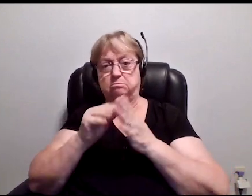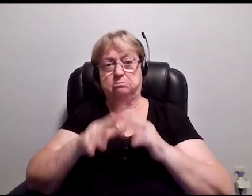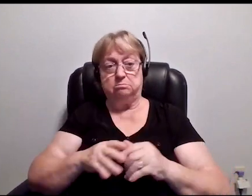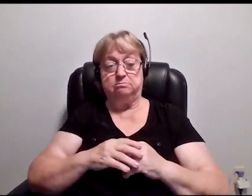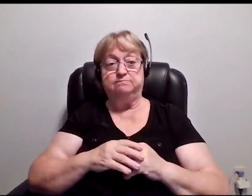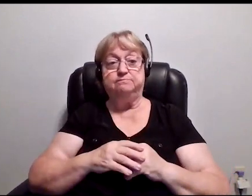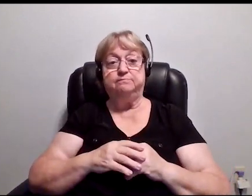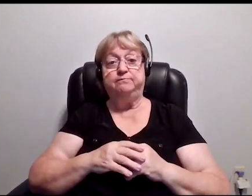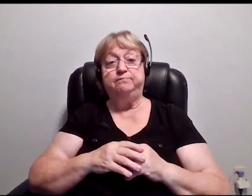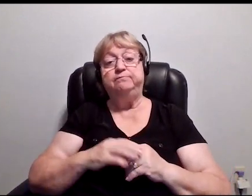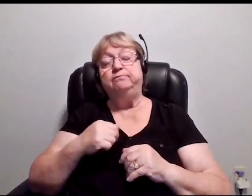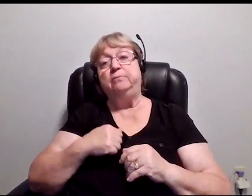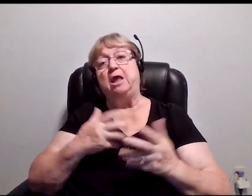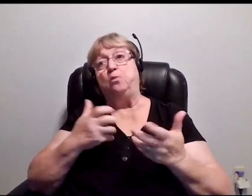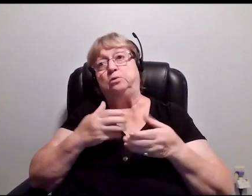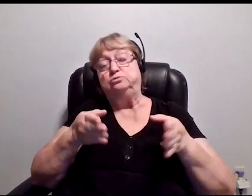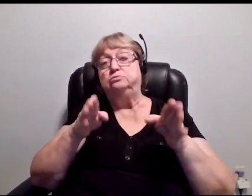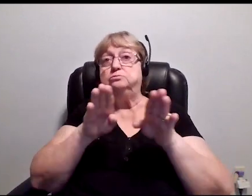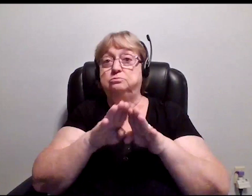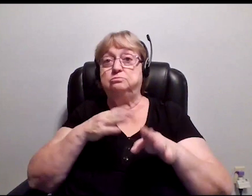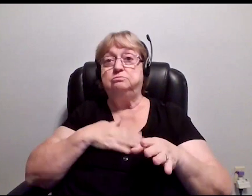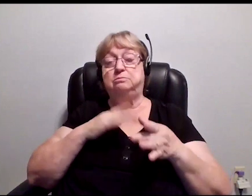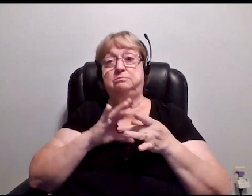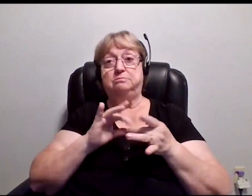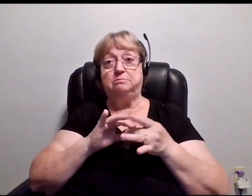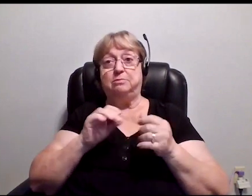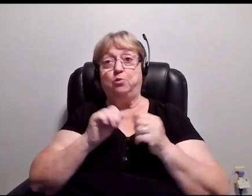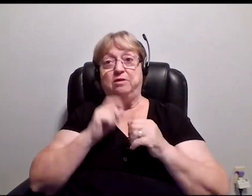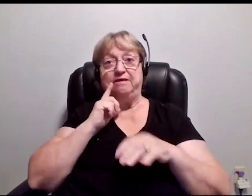I would like to close my talk with a call to action.